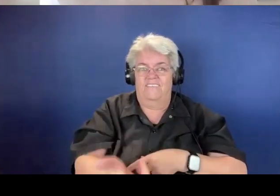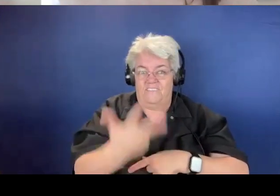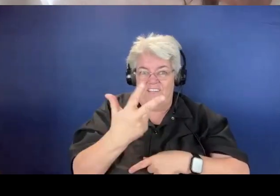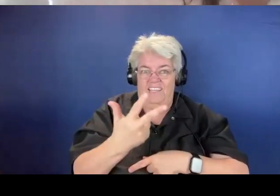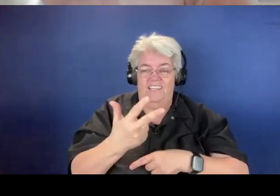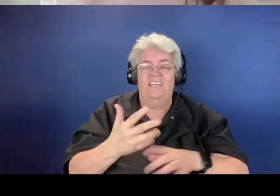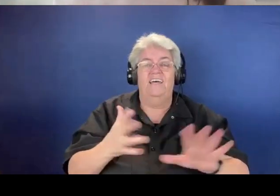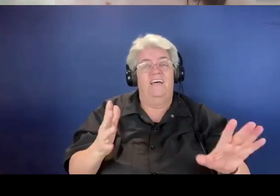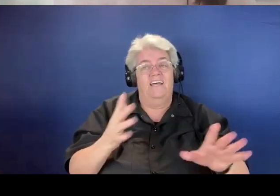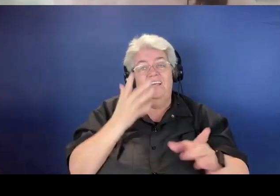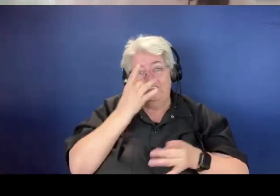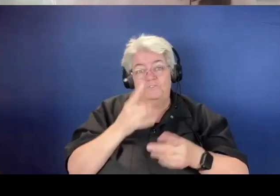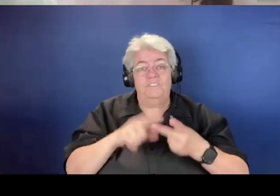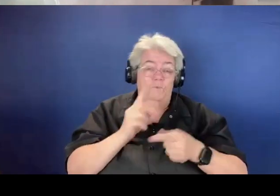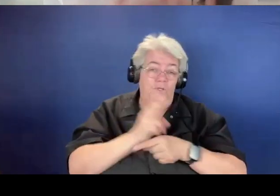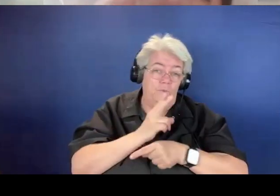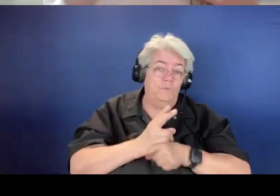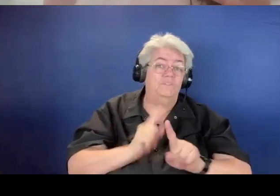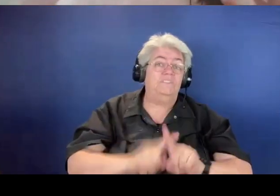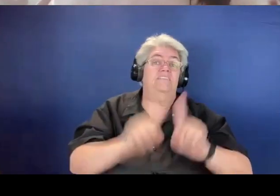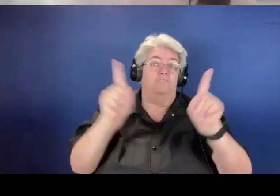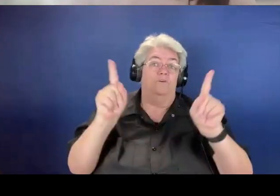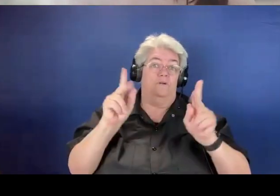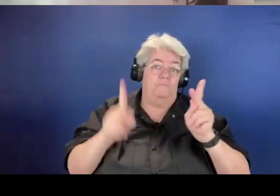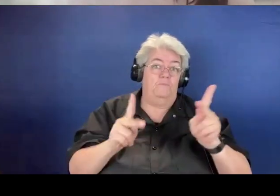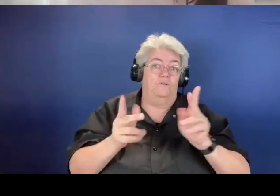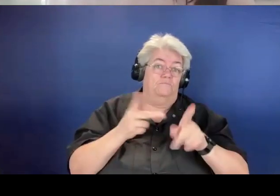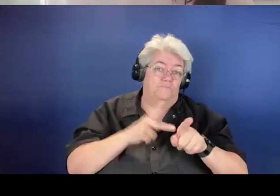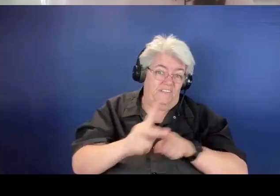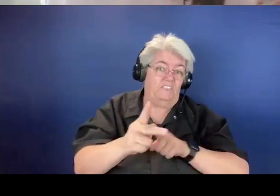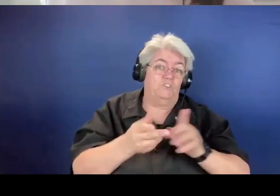We utilized additional professionals to make sure that all of the language needs